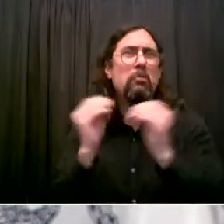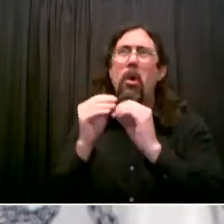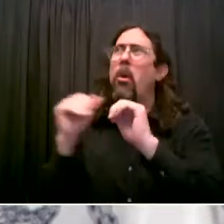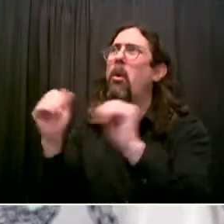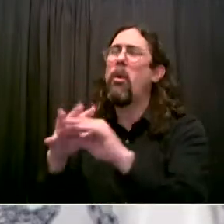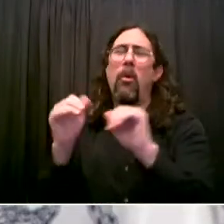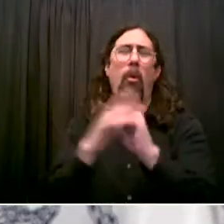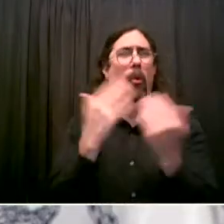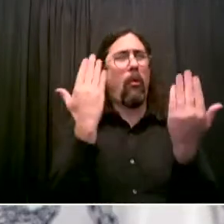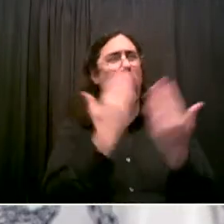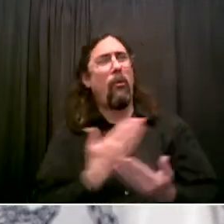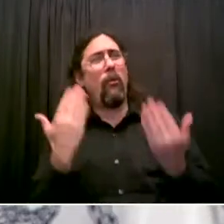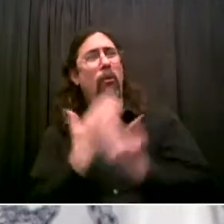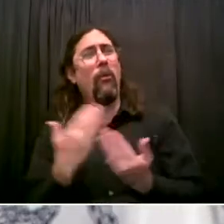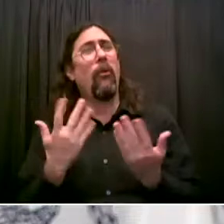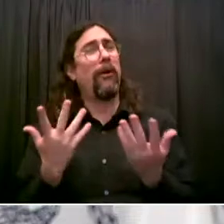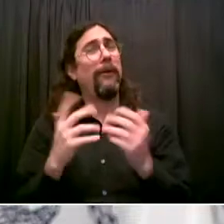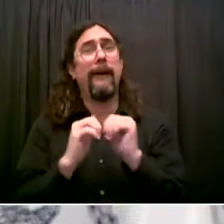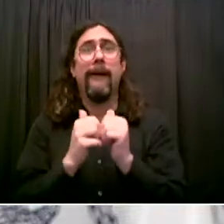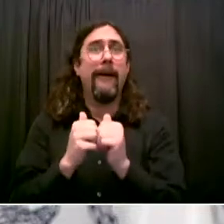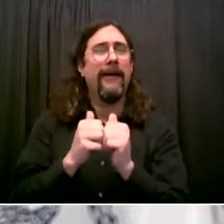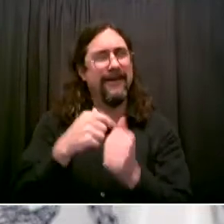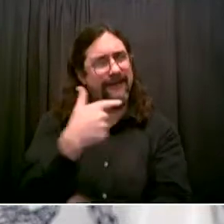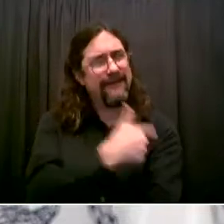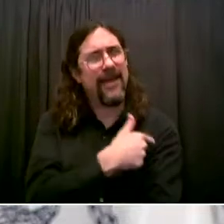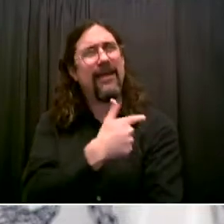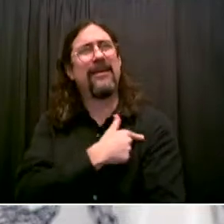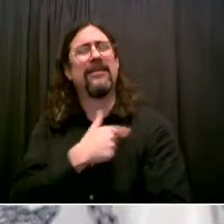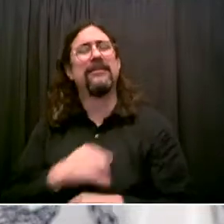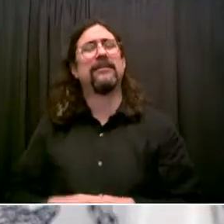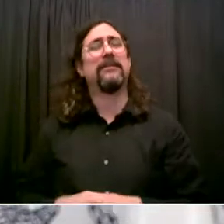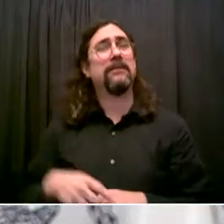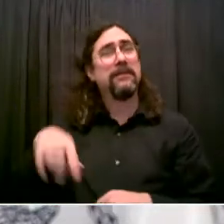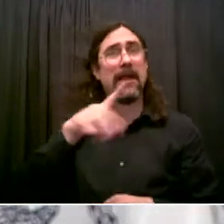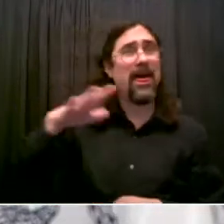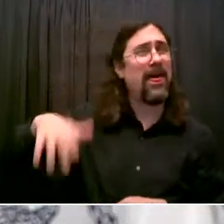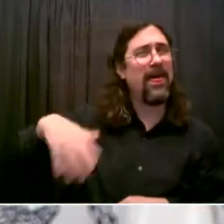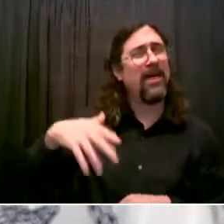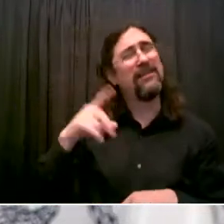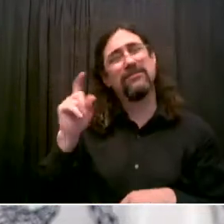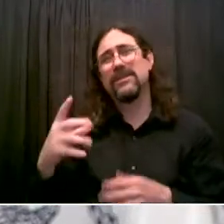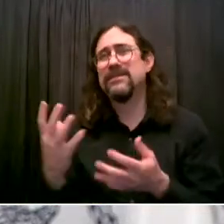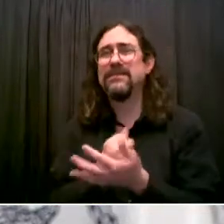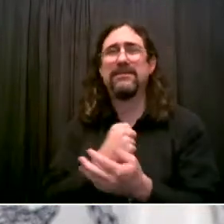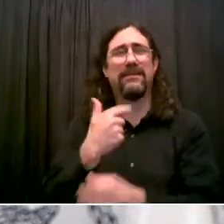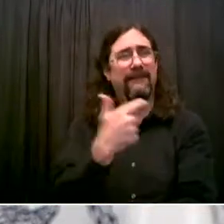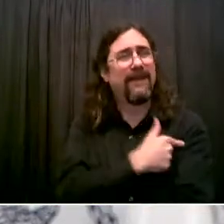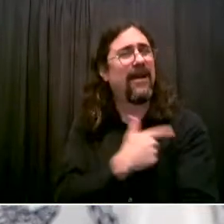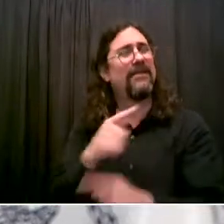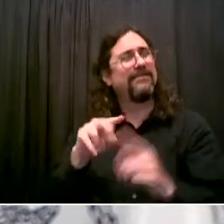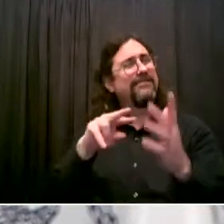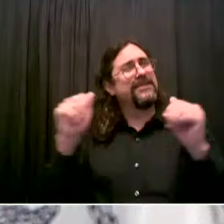WE ALL NEED TO GET OUT THERE AND GET VACCINATED. WE ARE CONTINUING OUTREACH AND